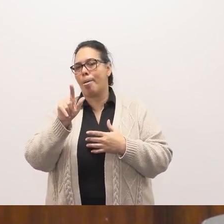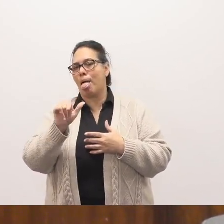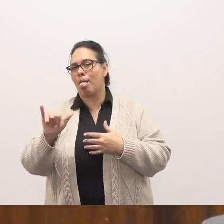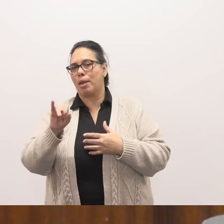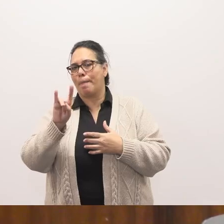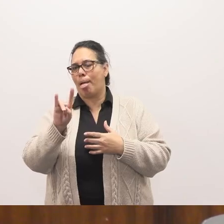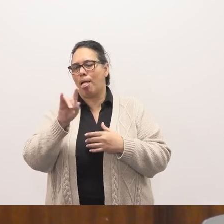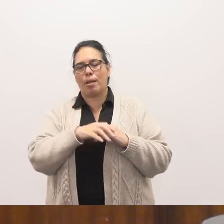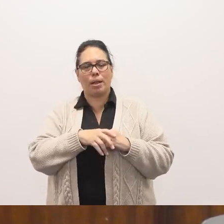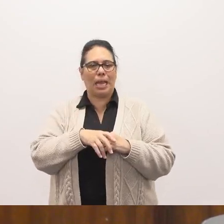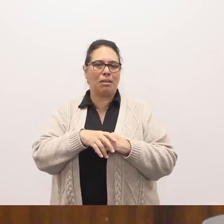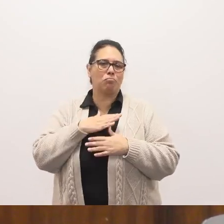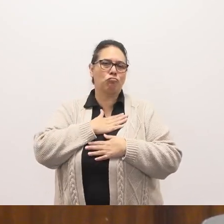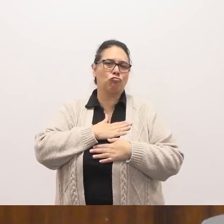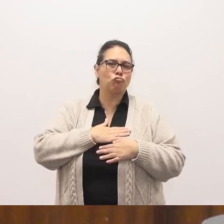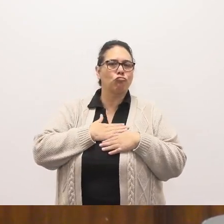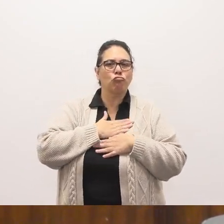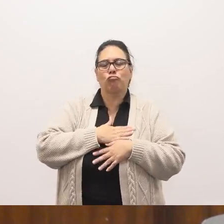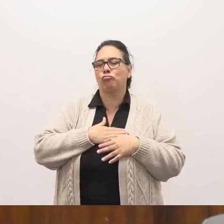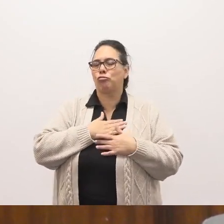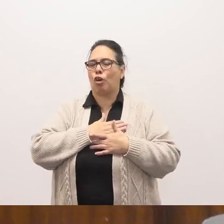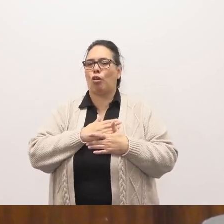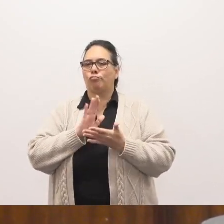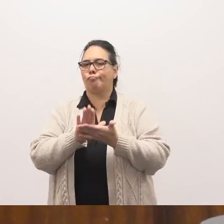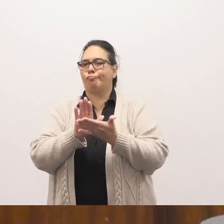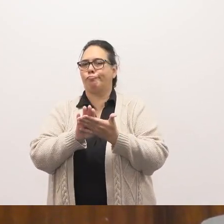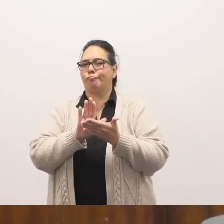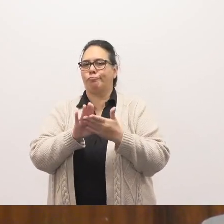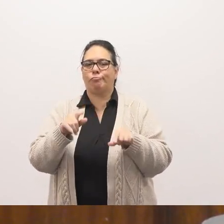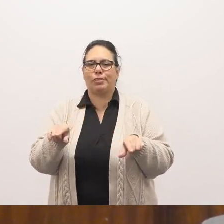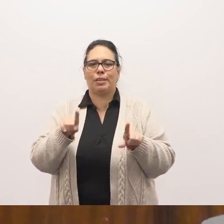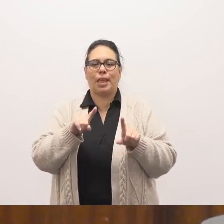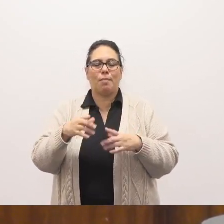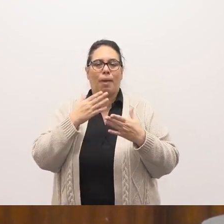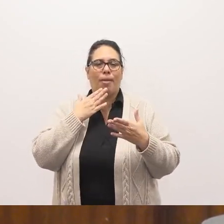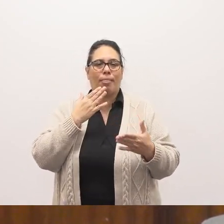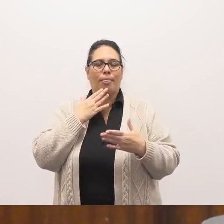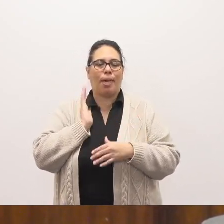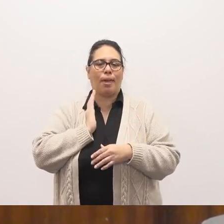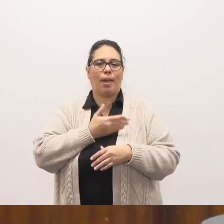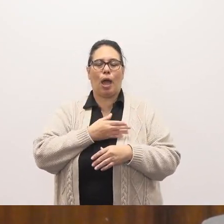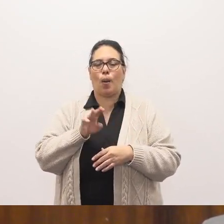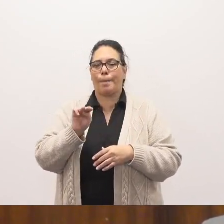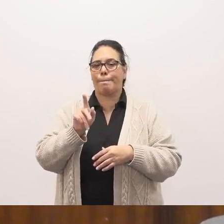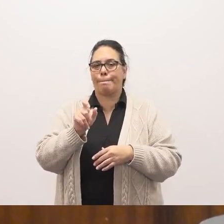And so I just wanted to give a special shout out to them and also wanted to thank our mayor for his great work